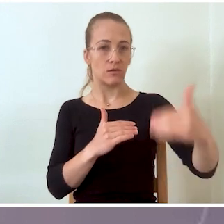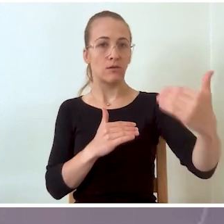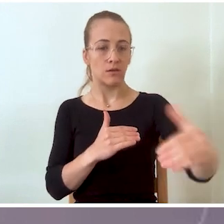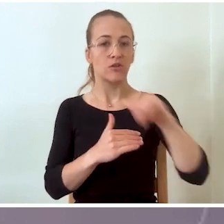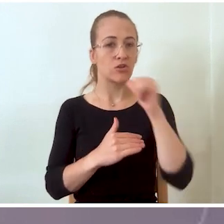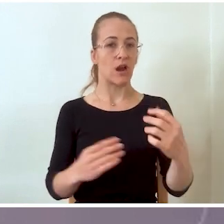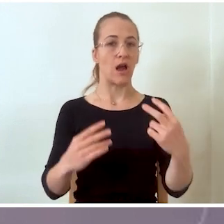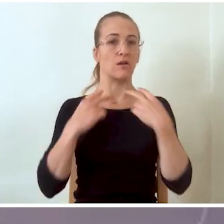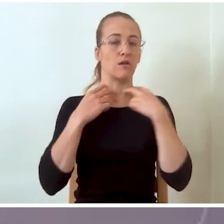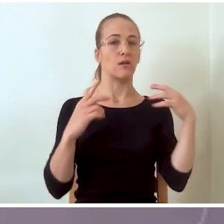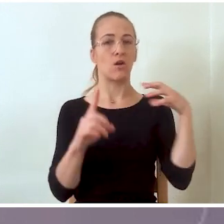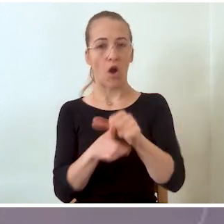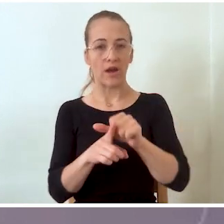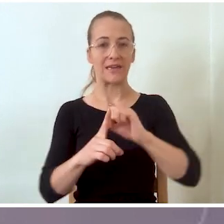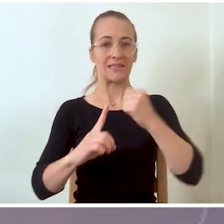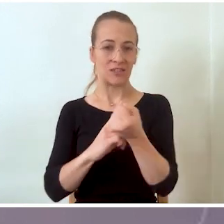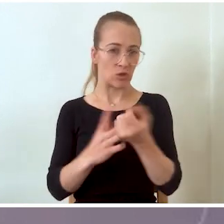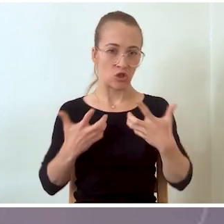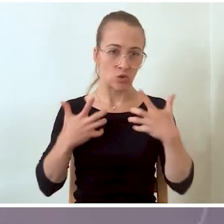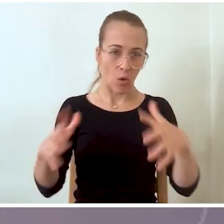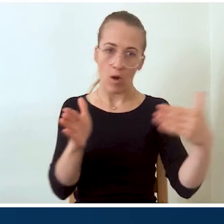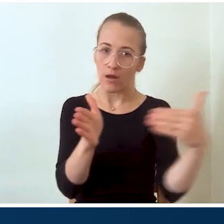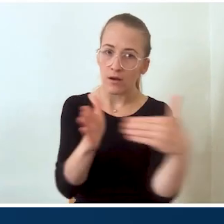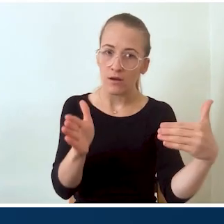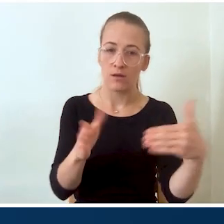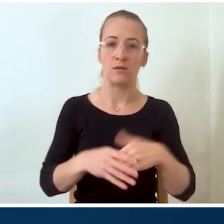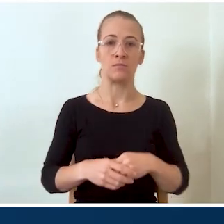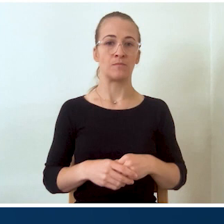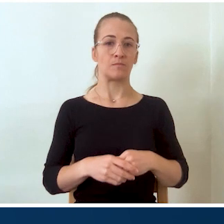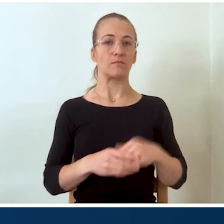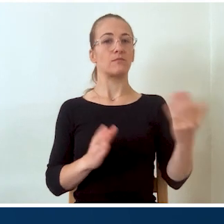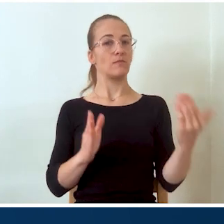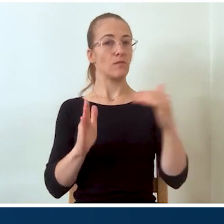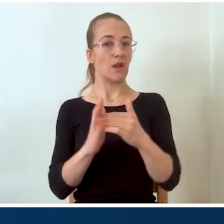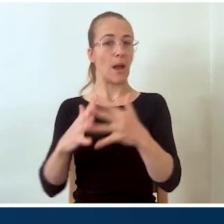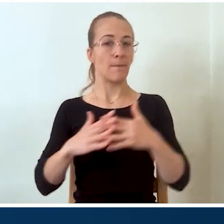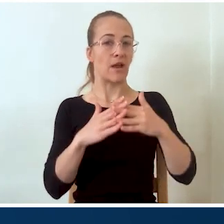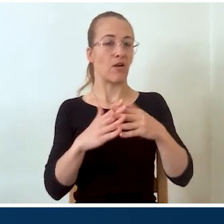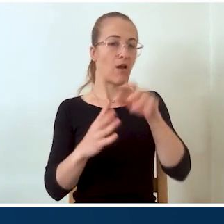in a situation that you don't wanna be in. Again, America loves a comeback story, right?